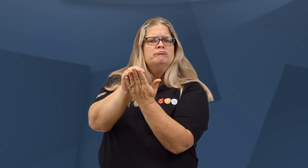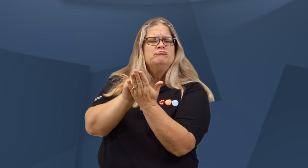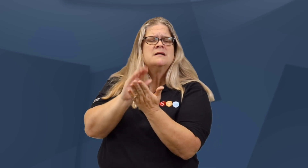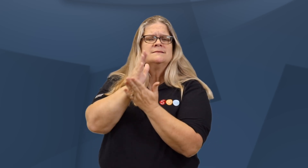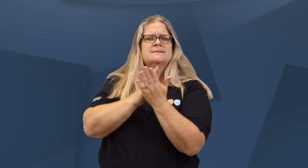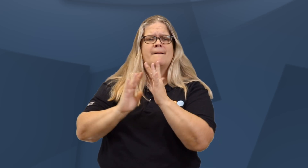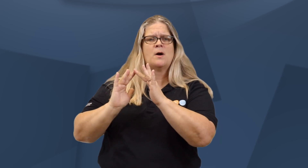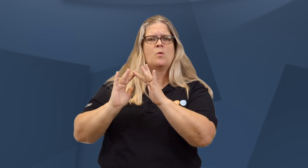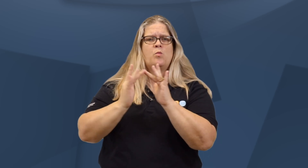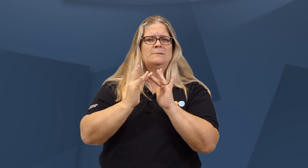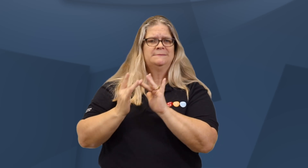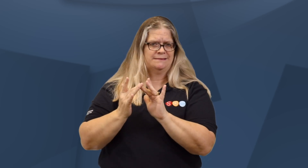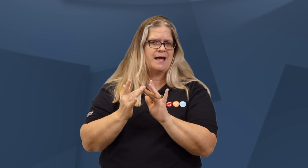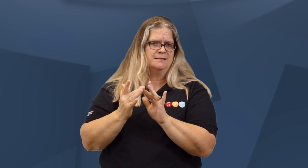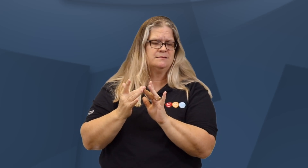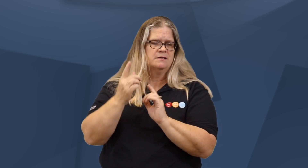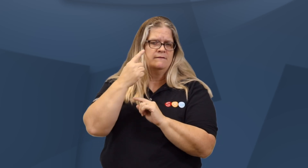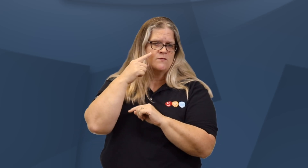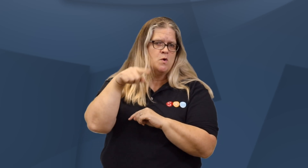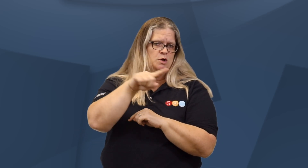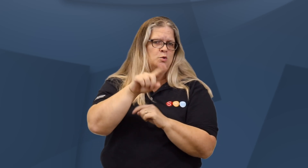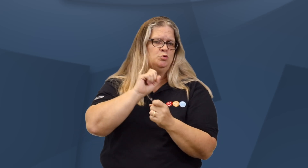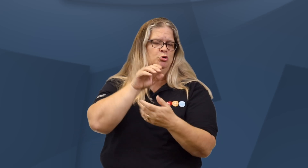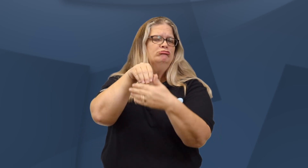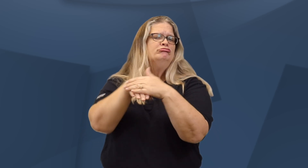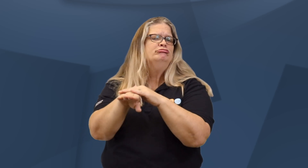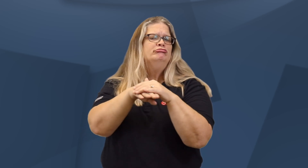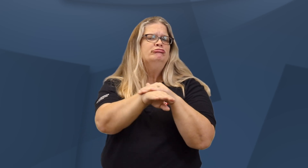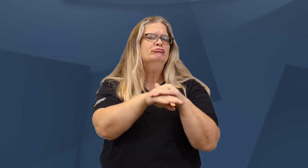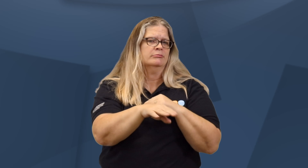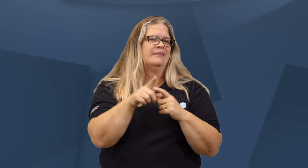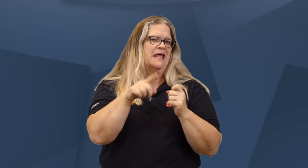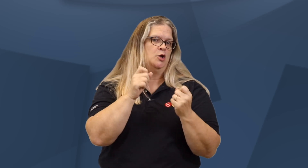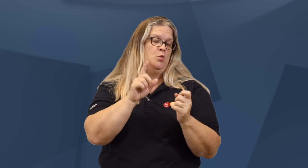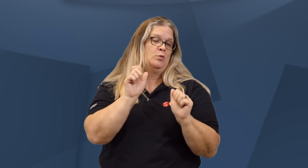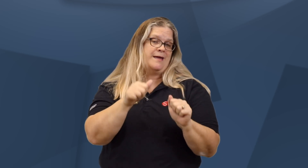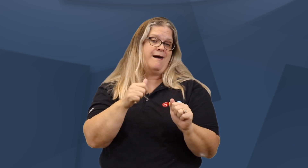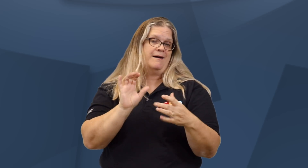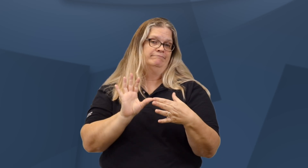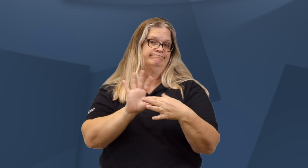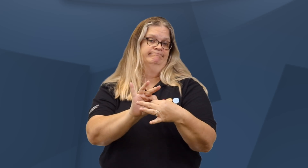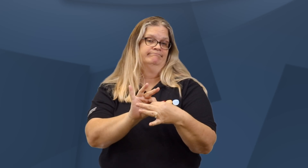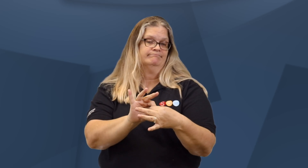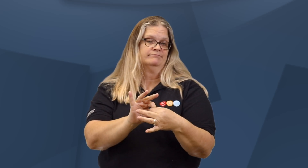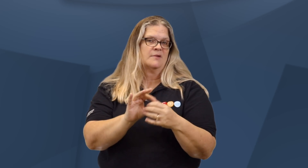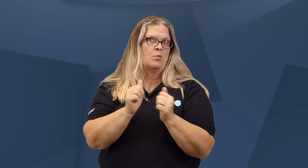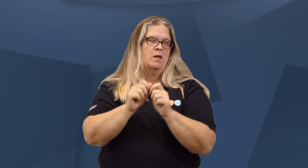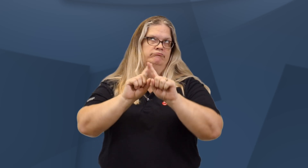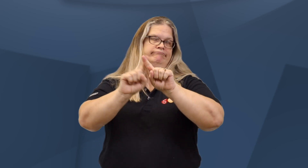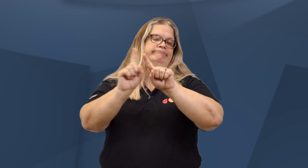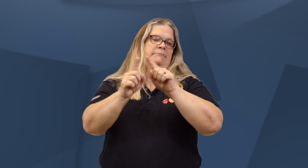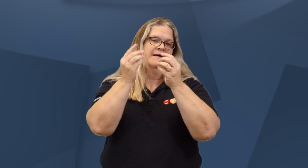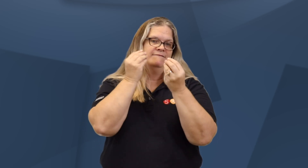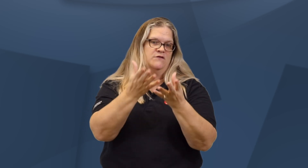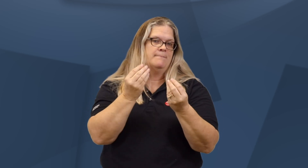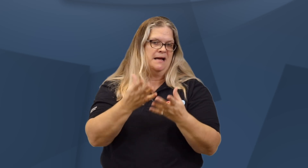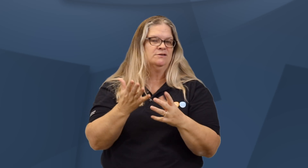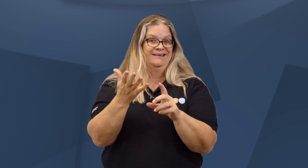We also have some web links available for you to access with a variety of information.